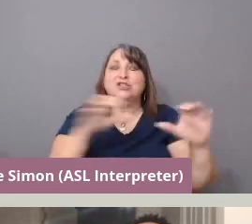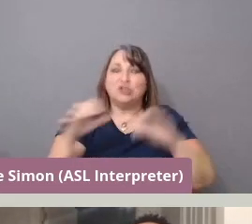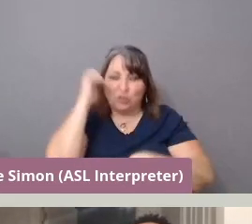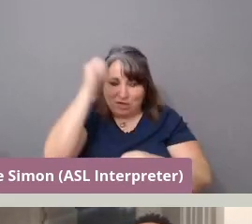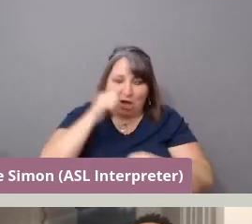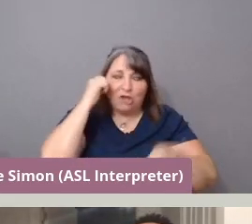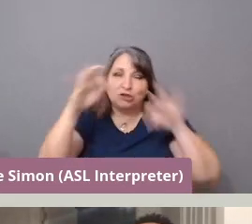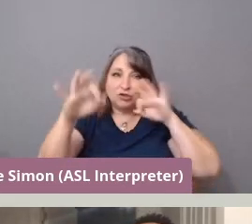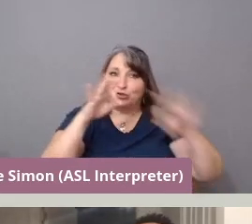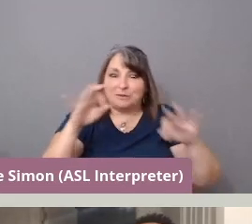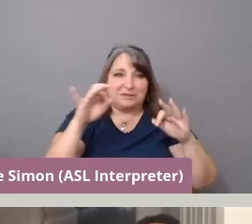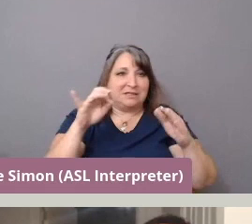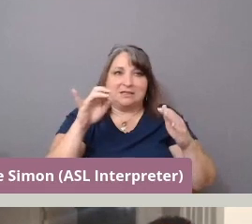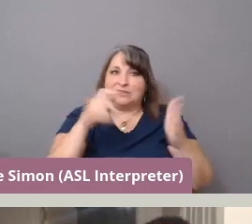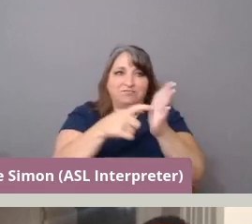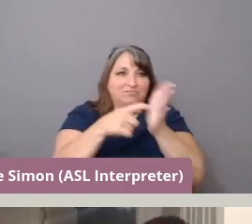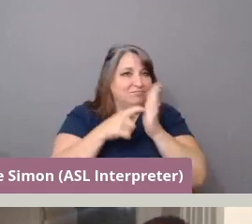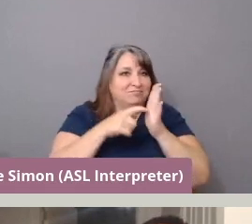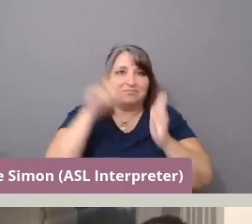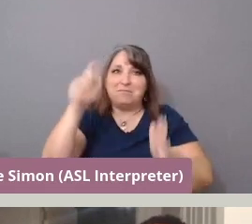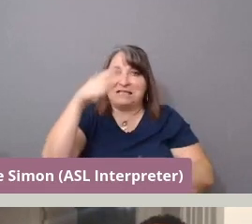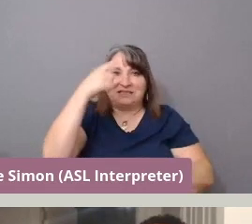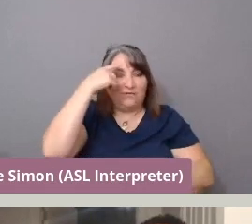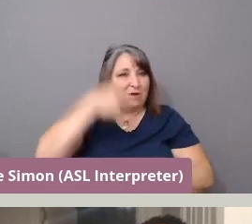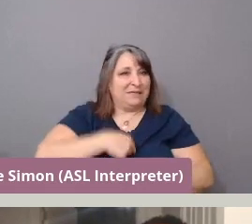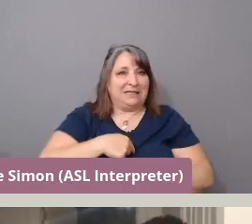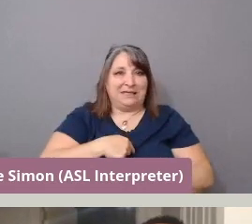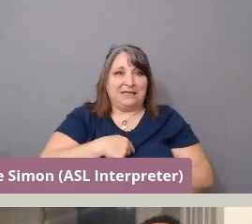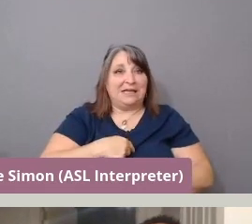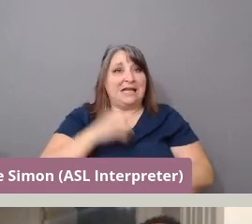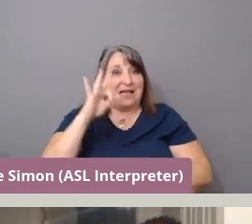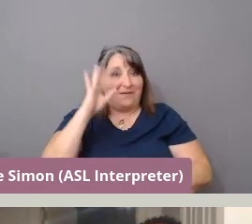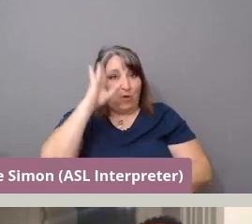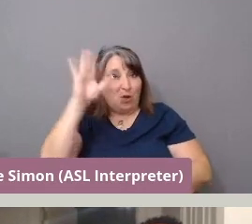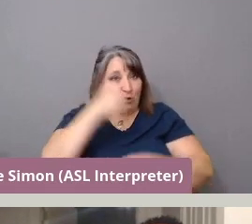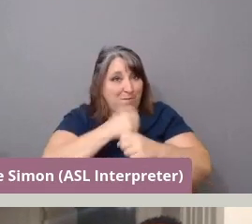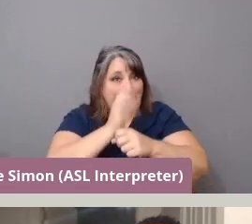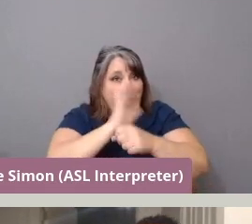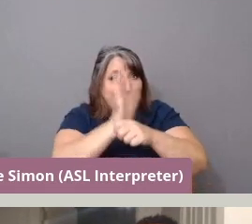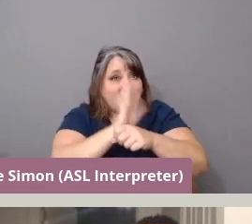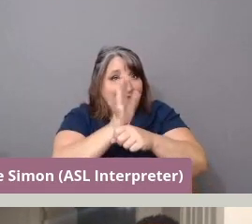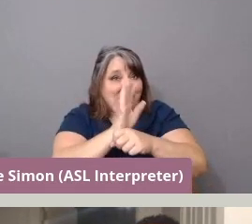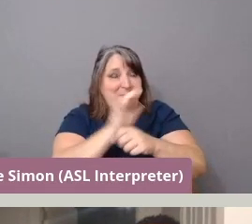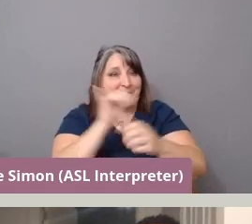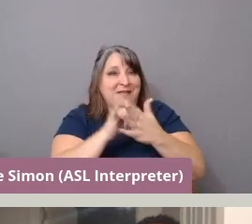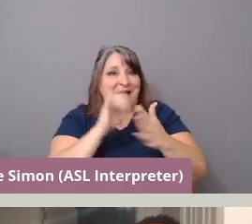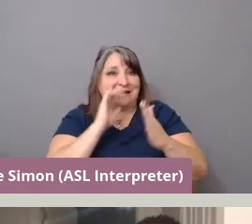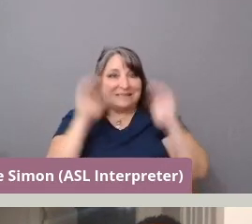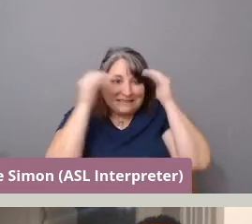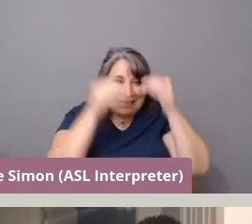And I just feel like if you're going to do a film that centers on blind and low-vision characters,